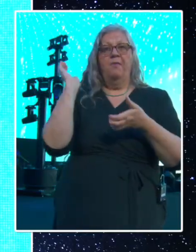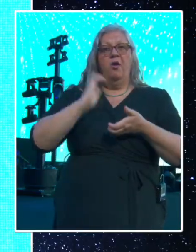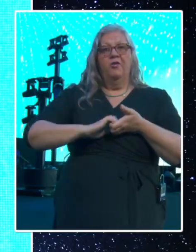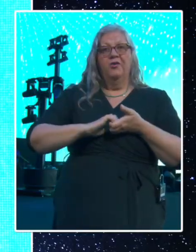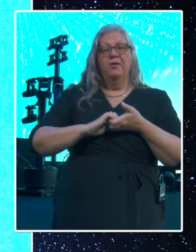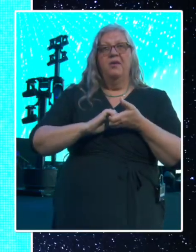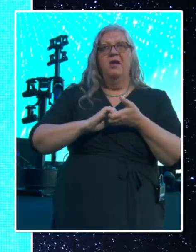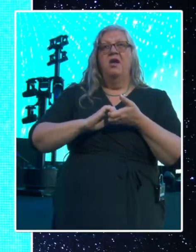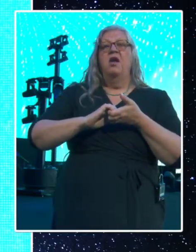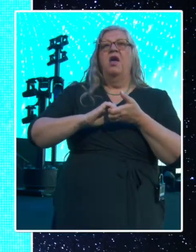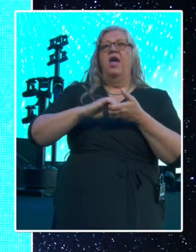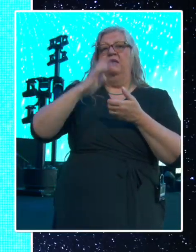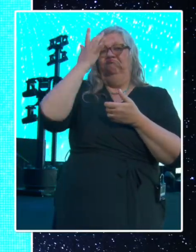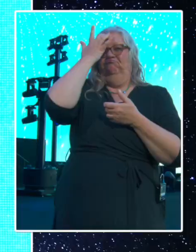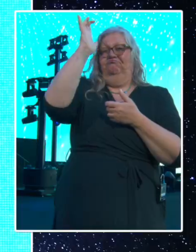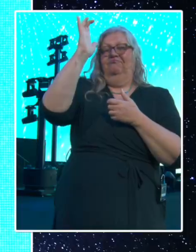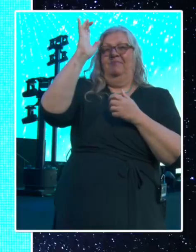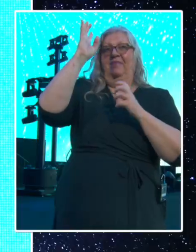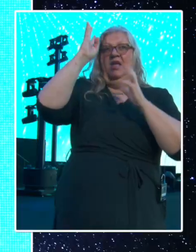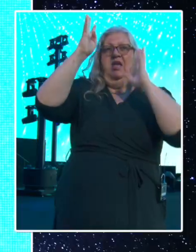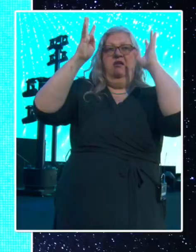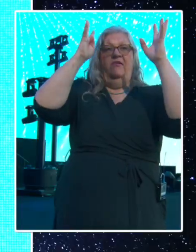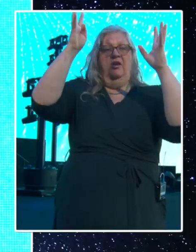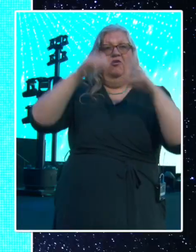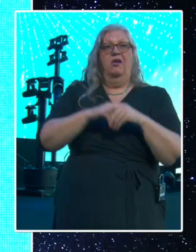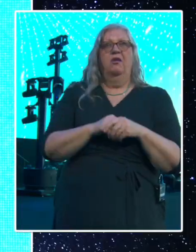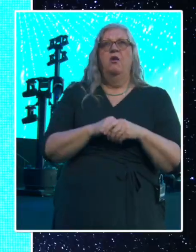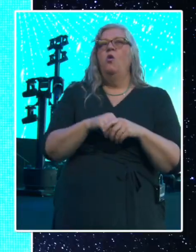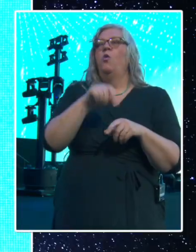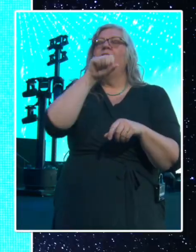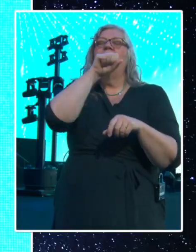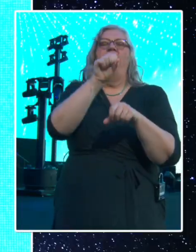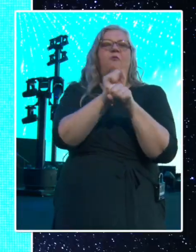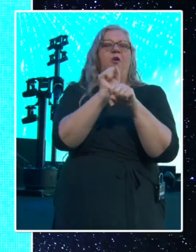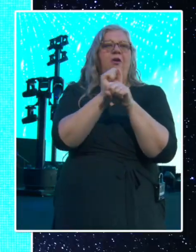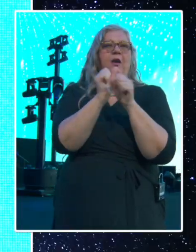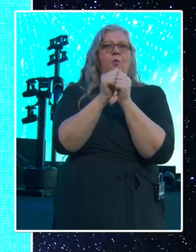We love working with you to deliver an amazing guest experience at sea.